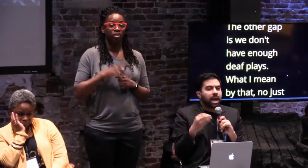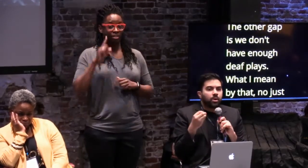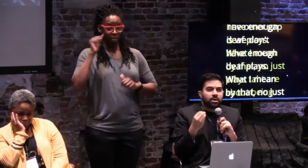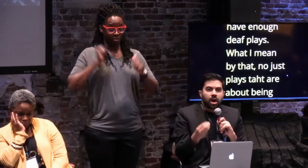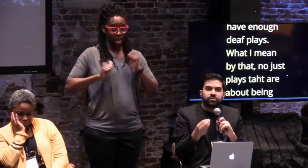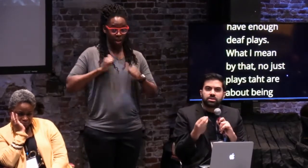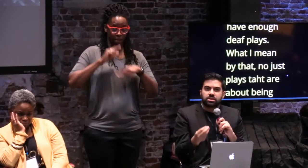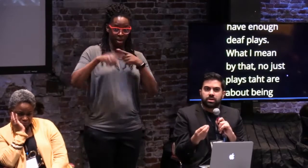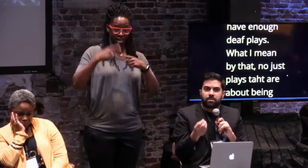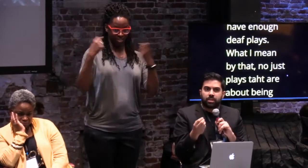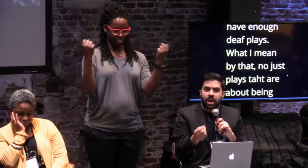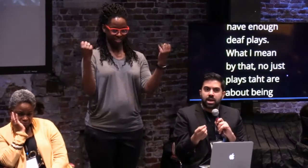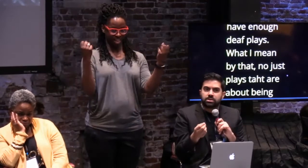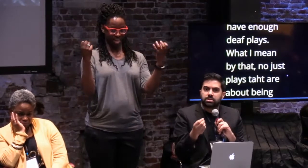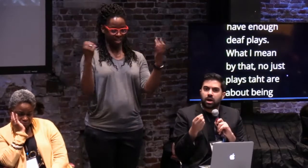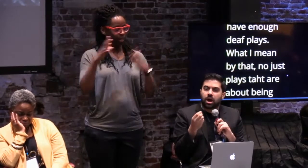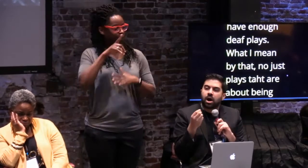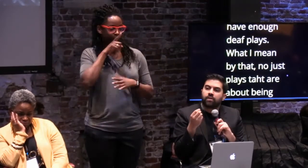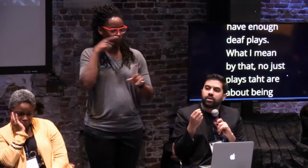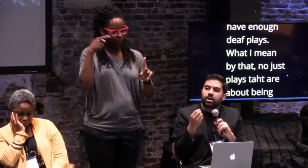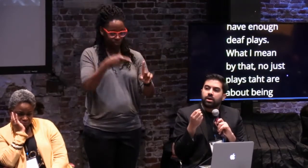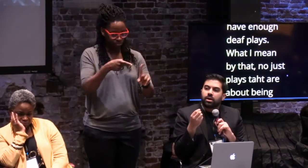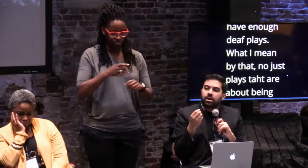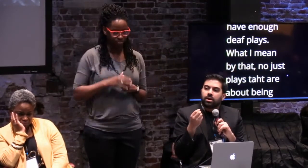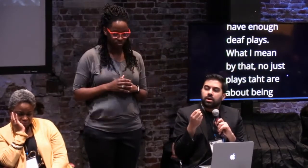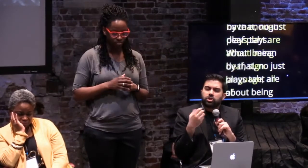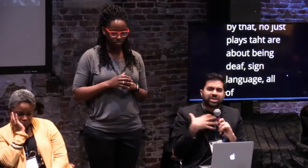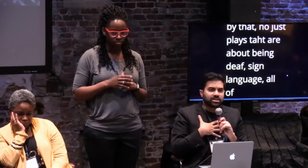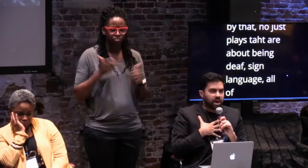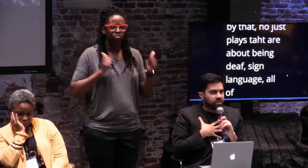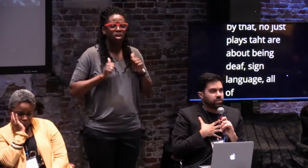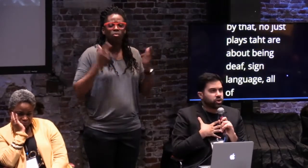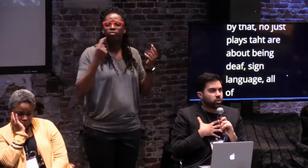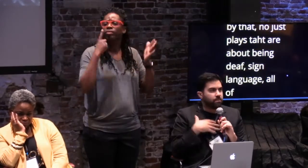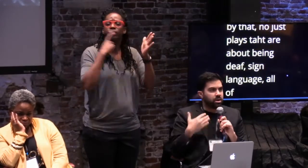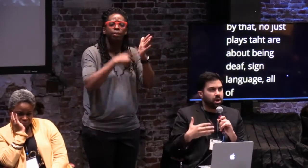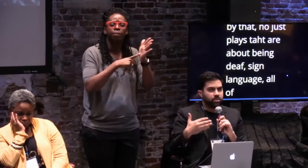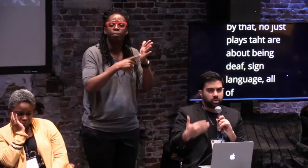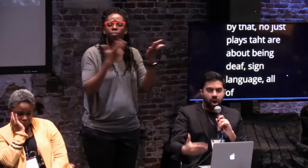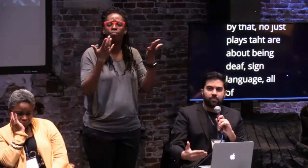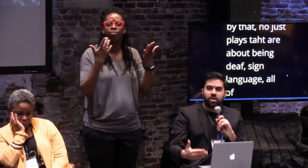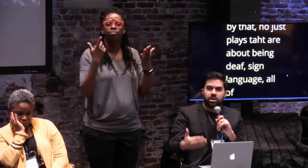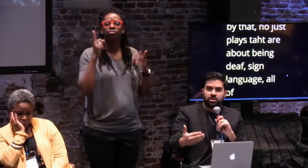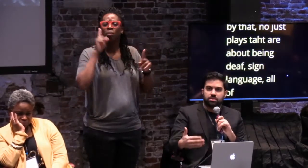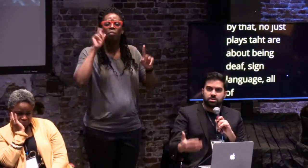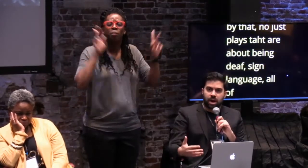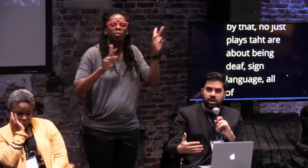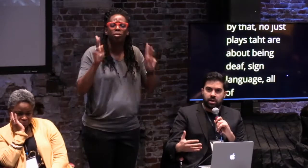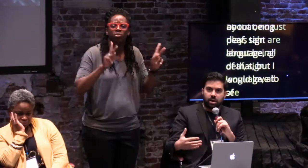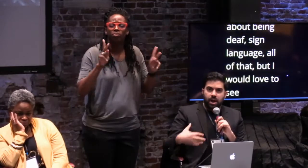but I would love to see plays of just a deaf individual being able to operate in society.